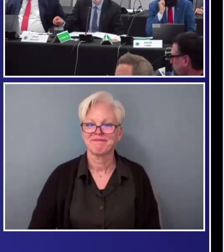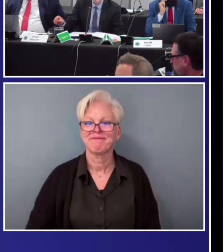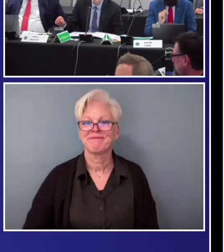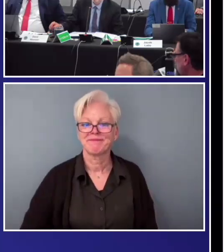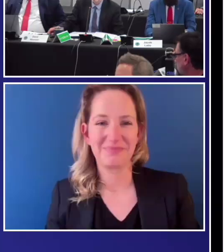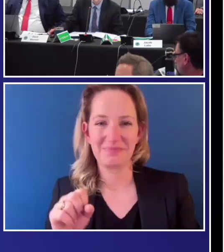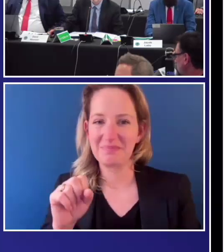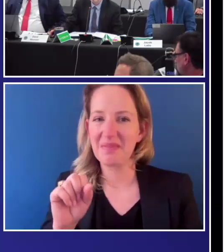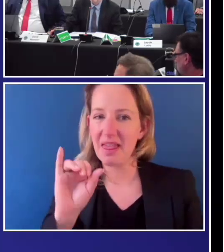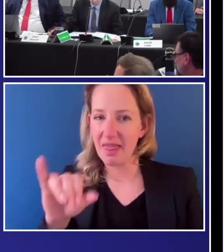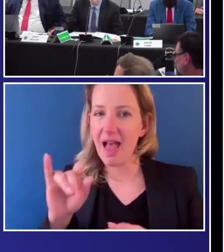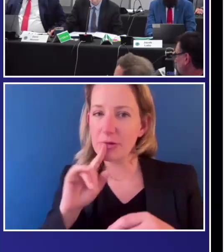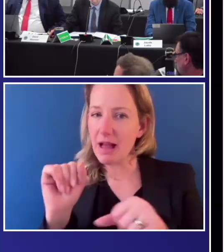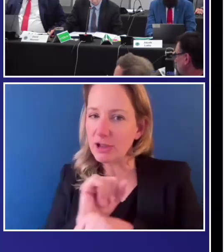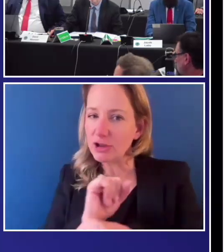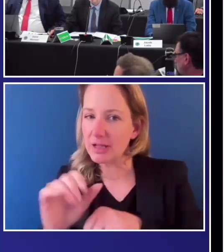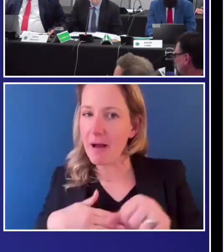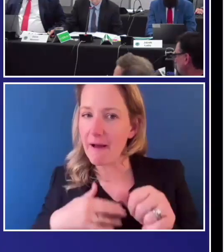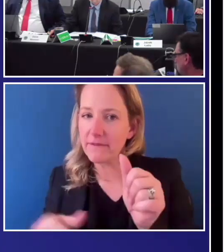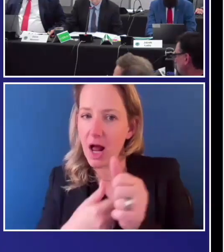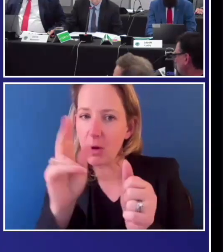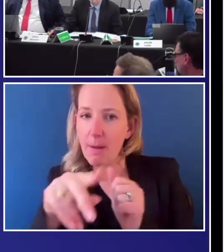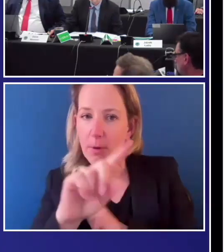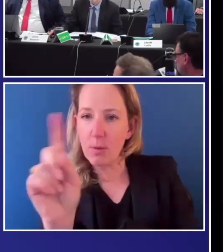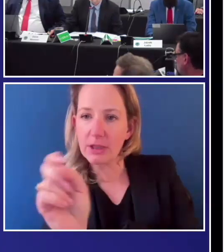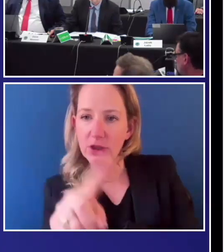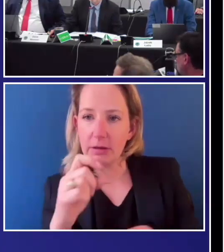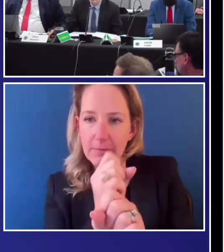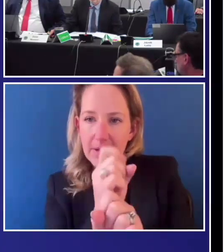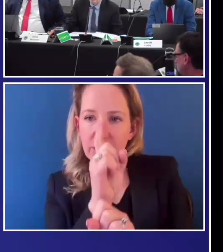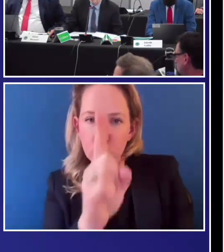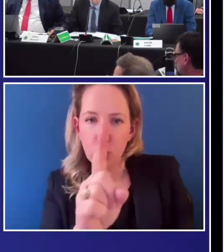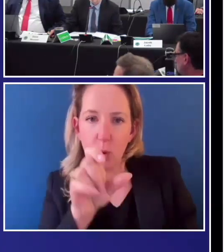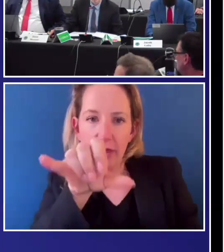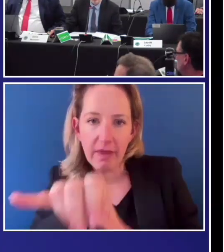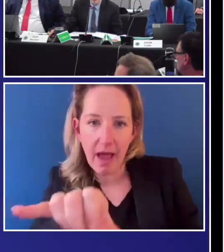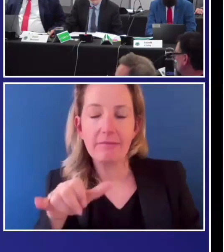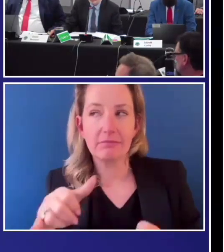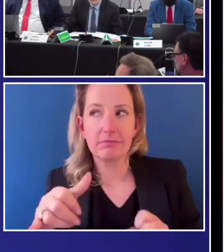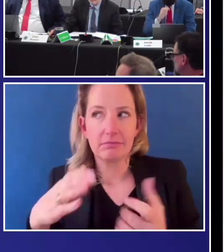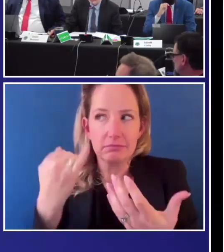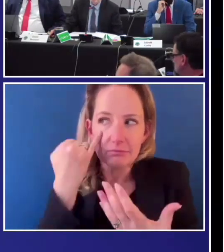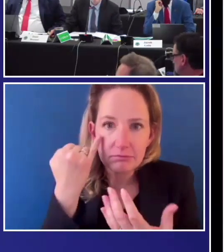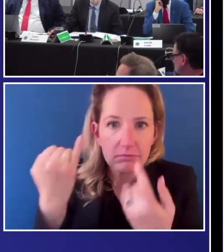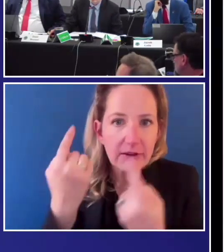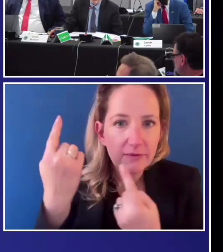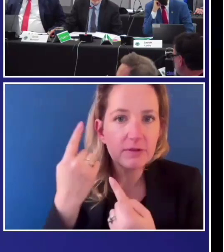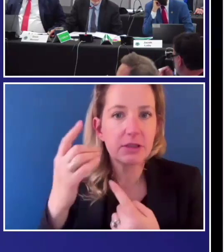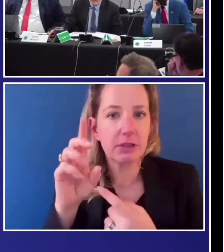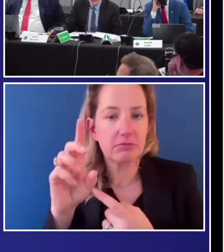Would the Department end up using multiple agencies to do the same calculations across this analysis? I can't speak to that.